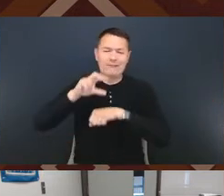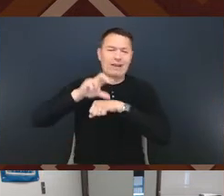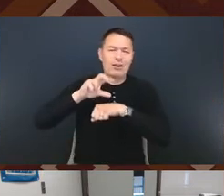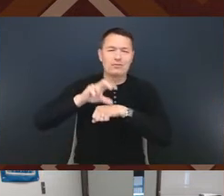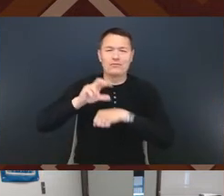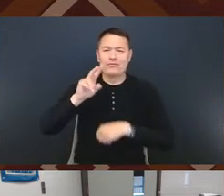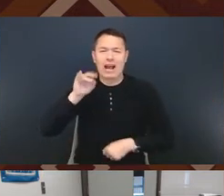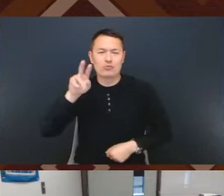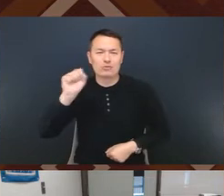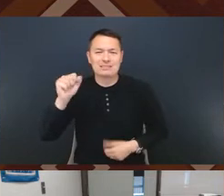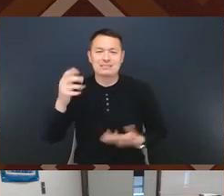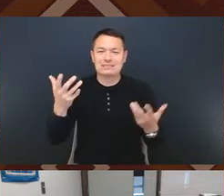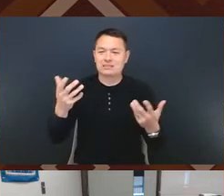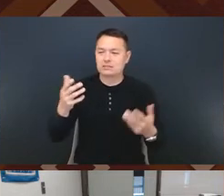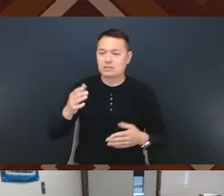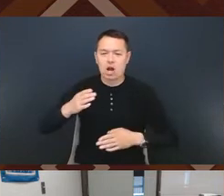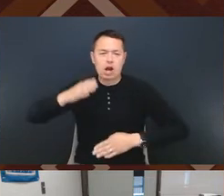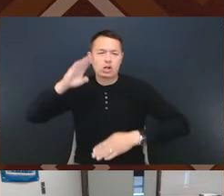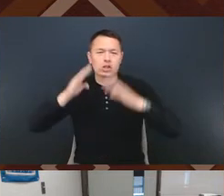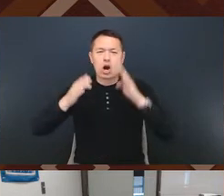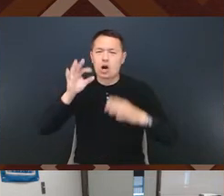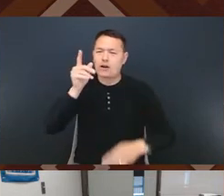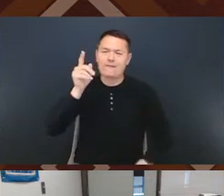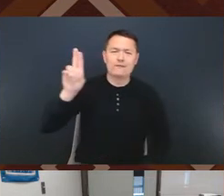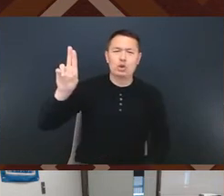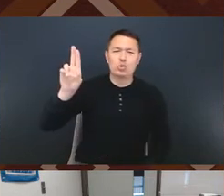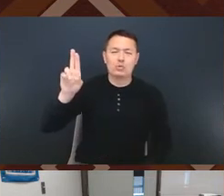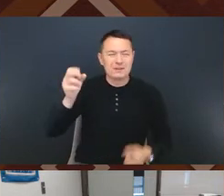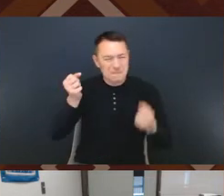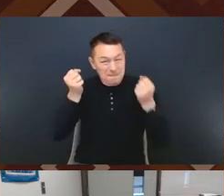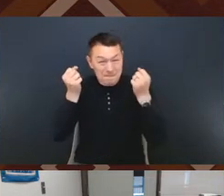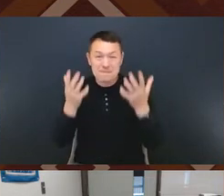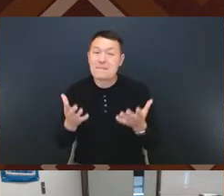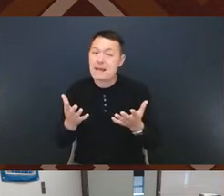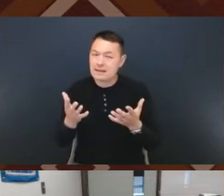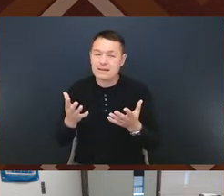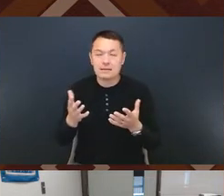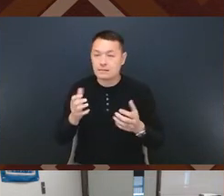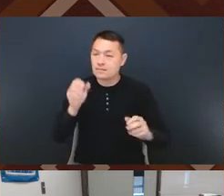I think you had a lot of angry that people had a thing about the theme